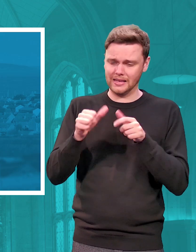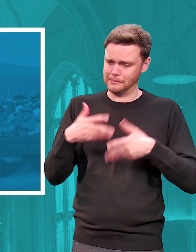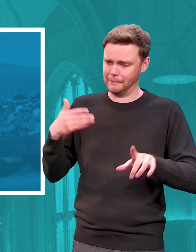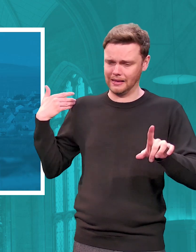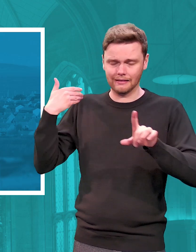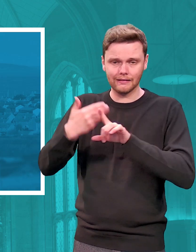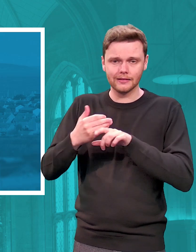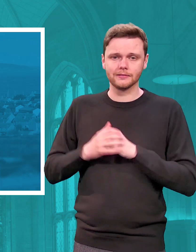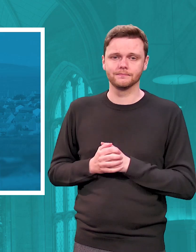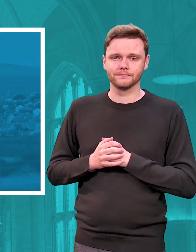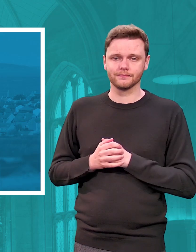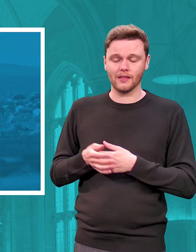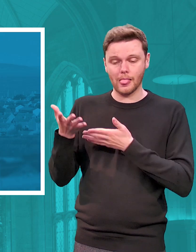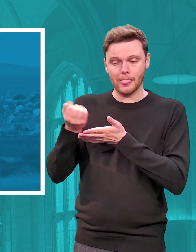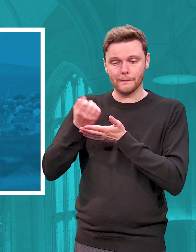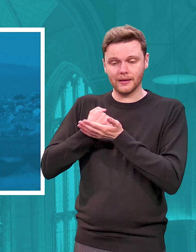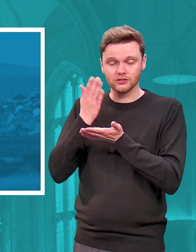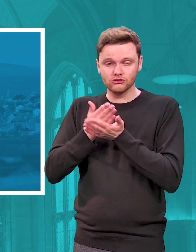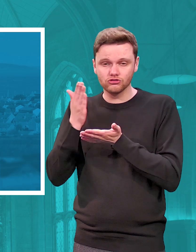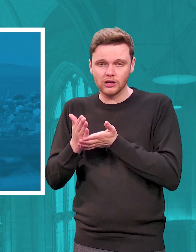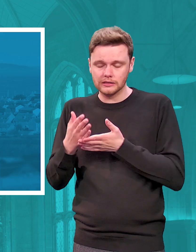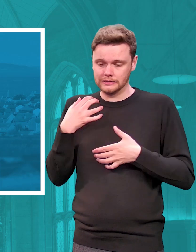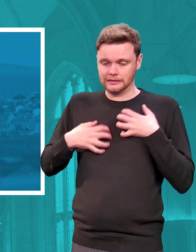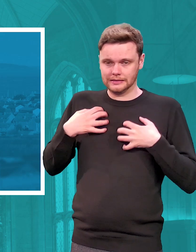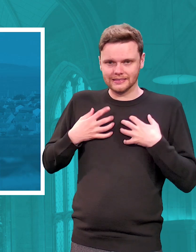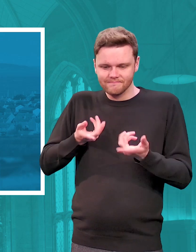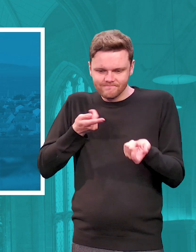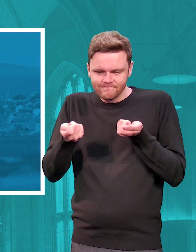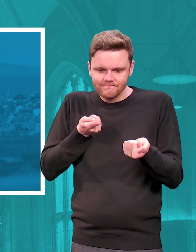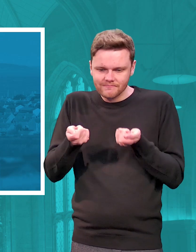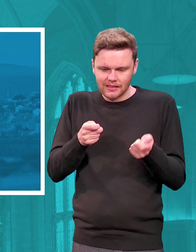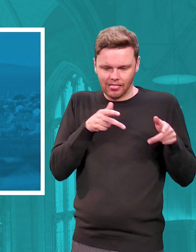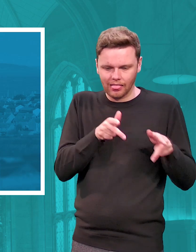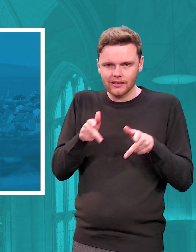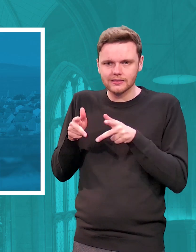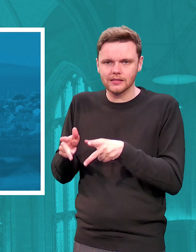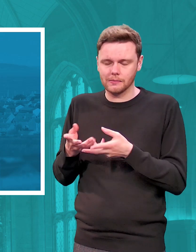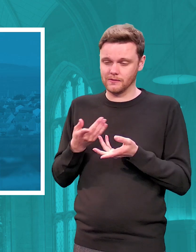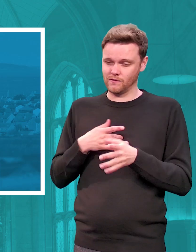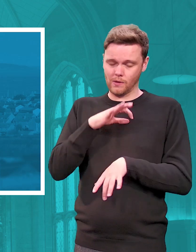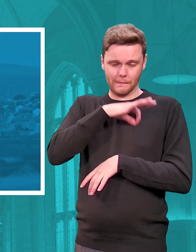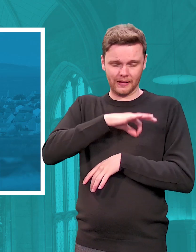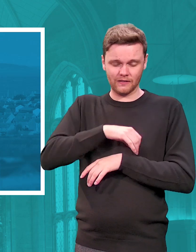The Pension Trustees are looking forward to managing the schemes for the benefit of the 5,000 members.